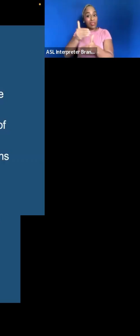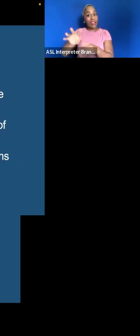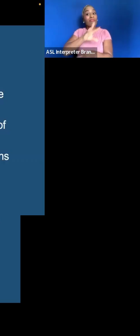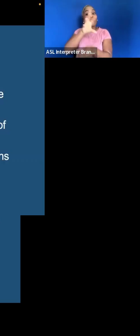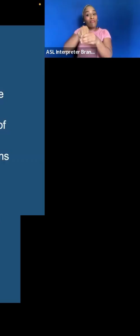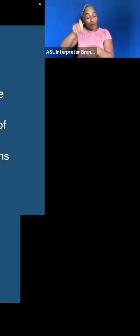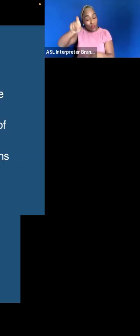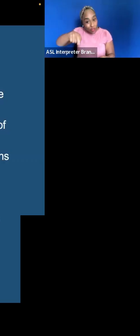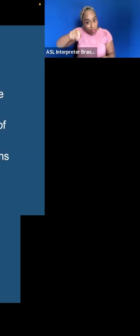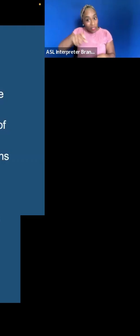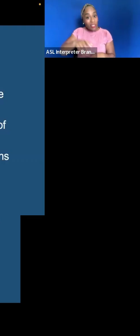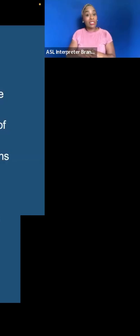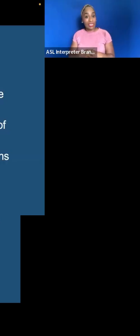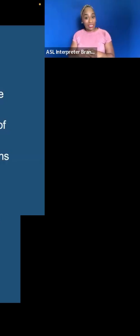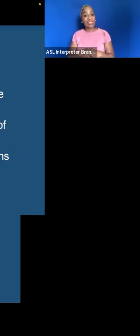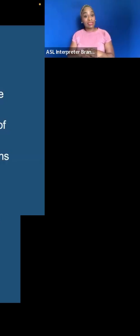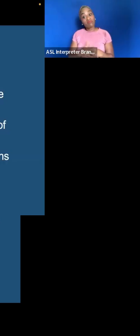And so that's a reasonable expectation.